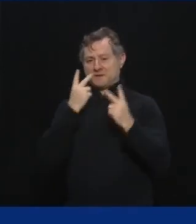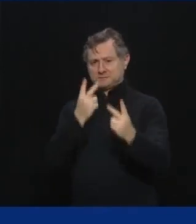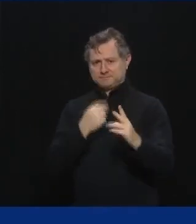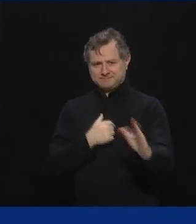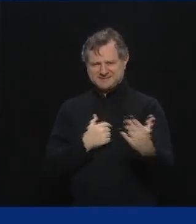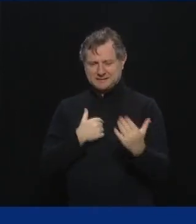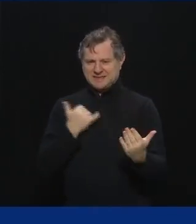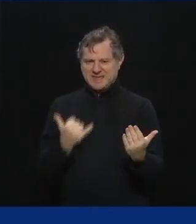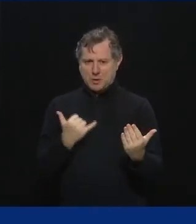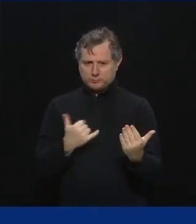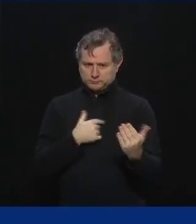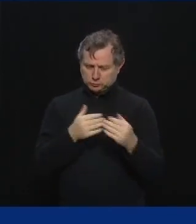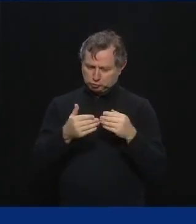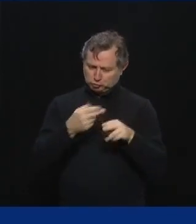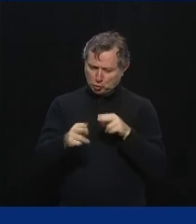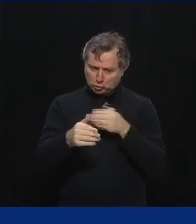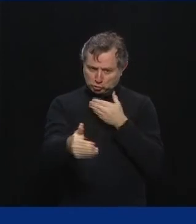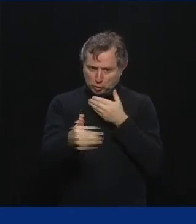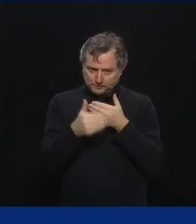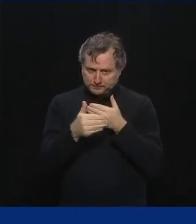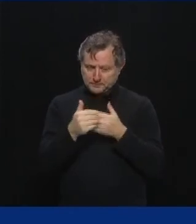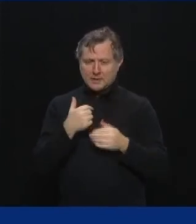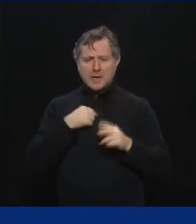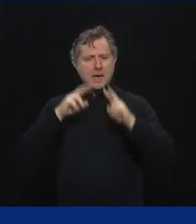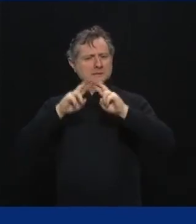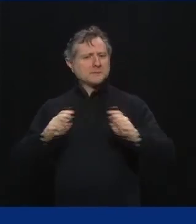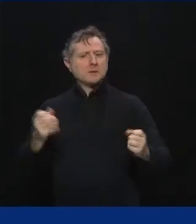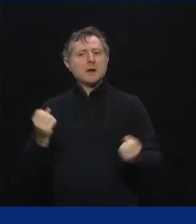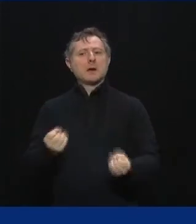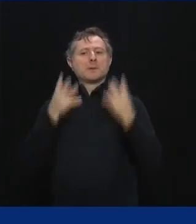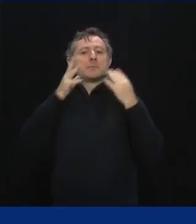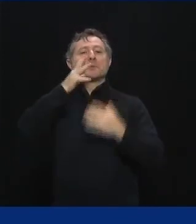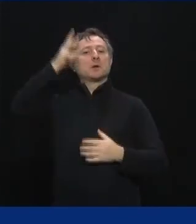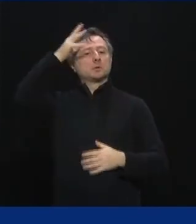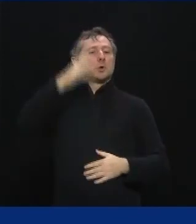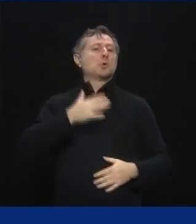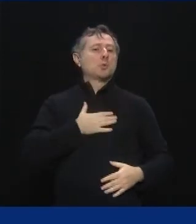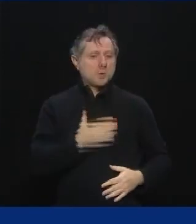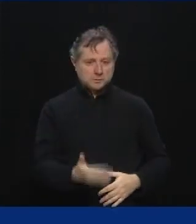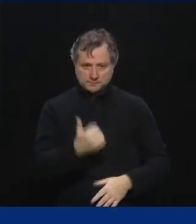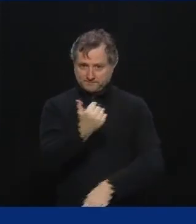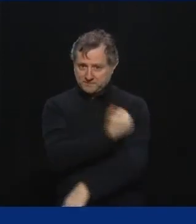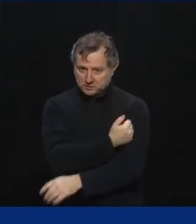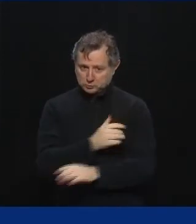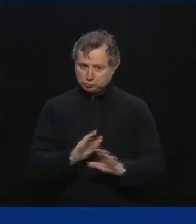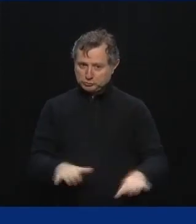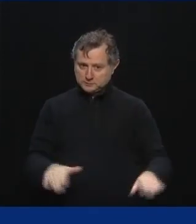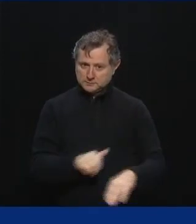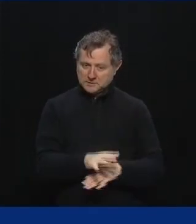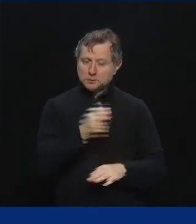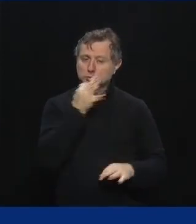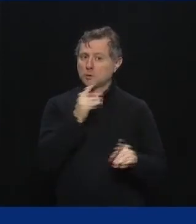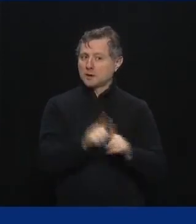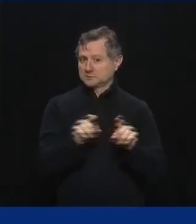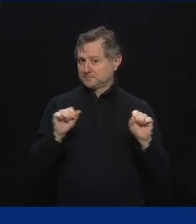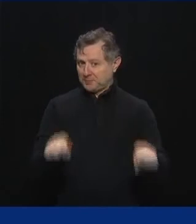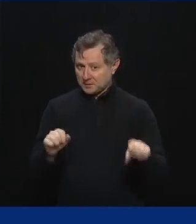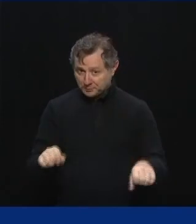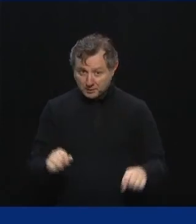QUESTION, I BELIEVE THAT ERIC ADAMS SAID HE WOULD WANT MANDATES FOR NEXT FALL. I'M LOOKING AT THIS MORE SHORT-TERM. I'M ASSESSING HOW MANY PEOPLE DO